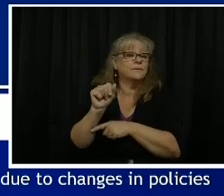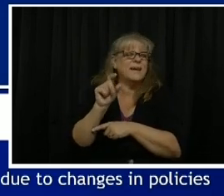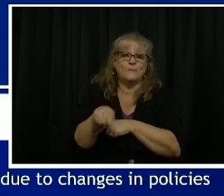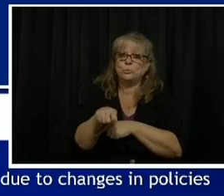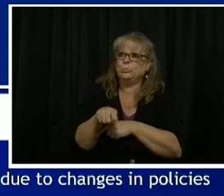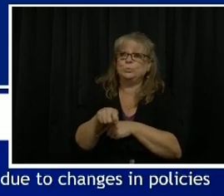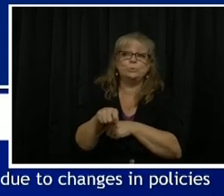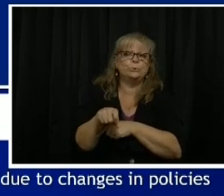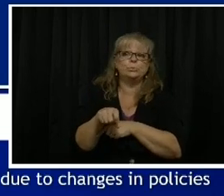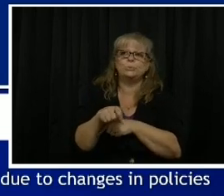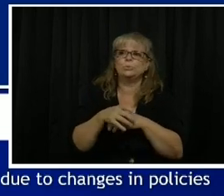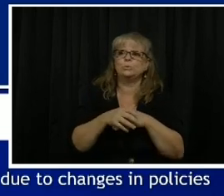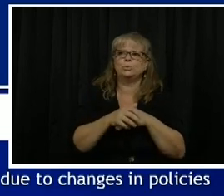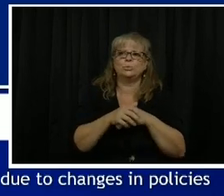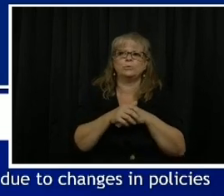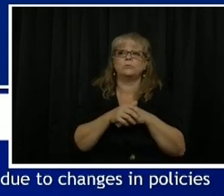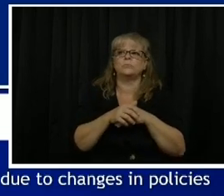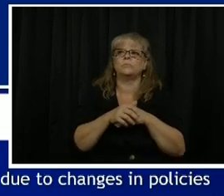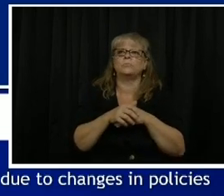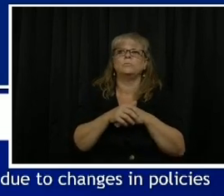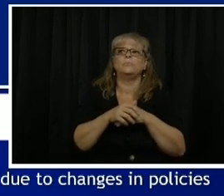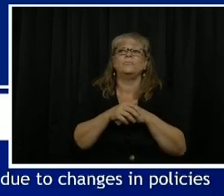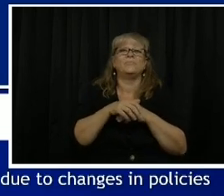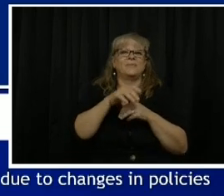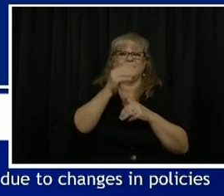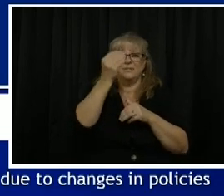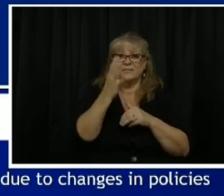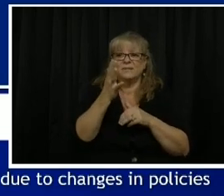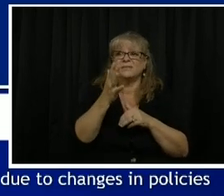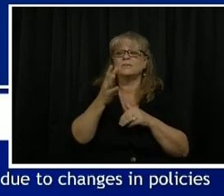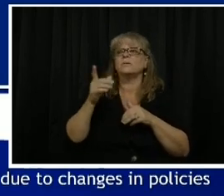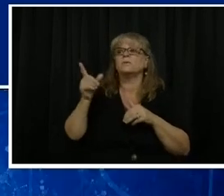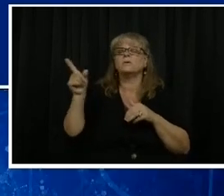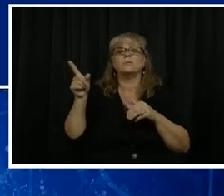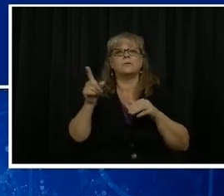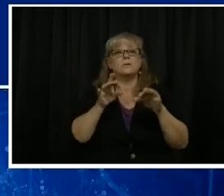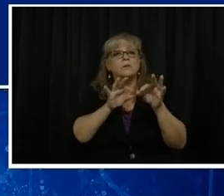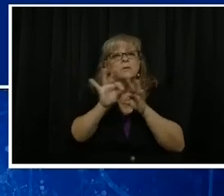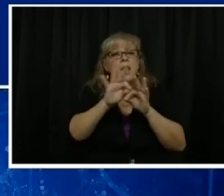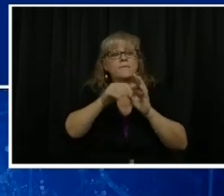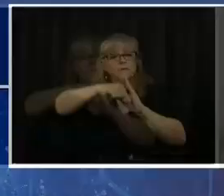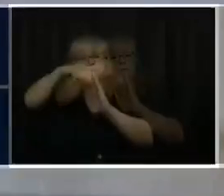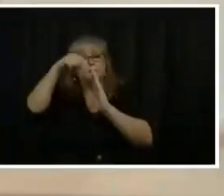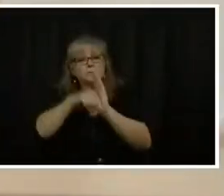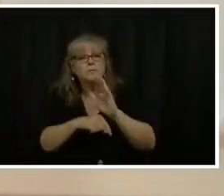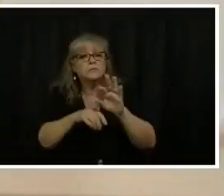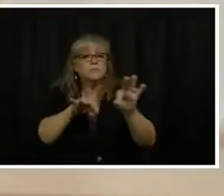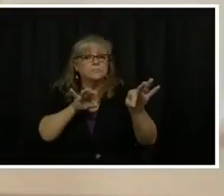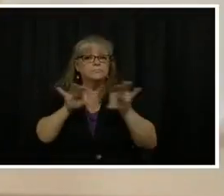DATA. WE NEED TO INTERPRET IT CAREFULLY AND CONTINUE TO WATCH THE DATA OVER TIME.